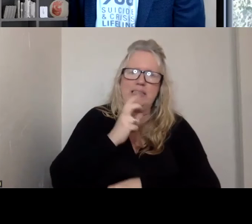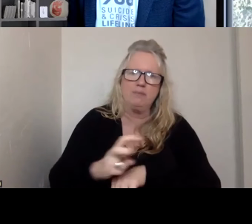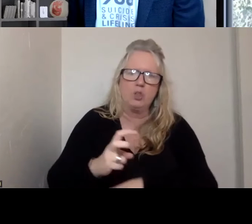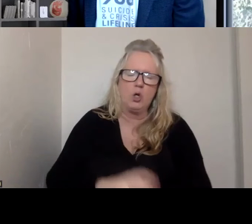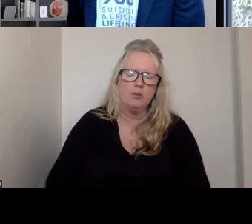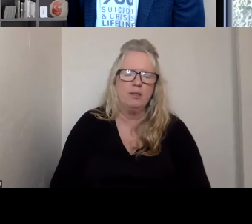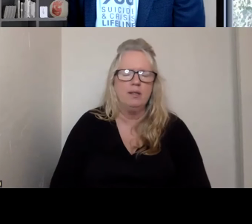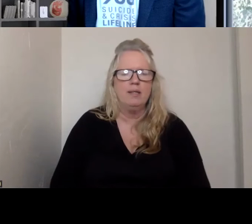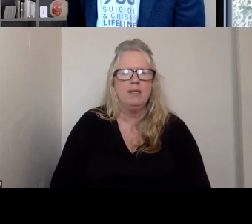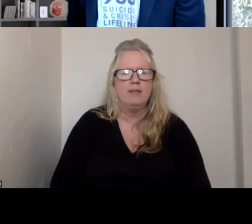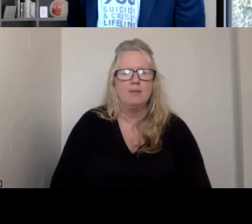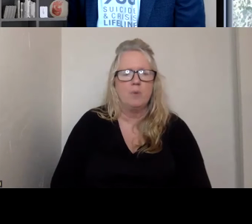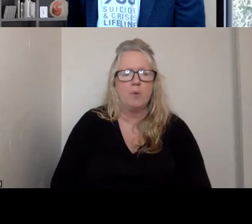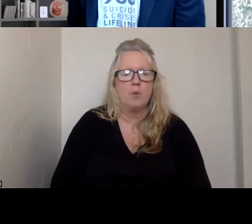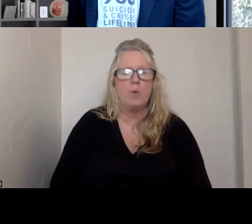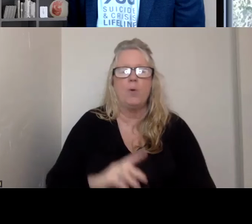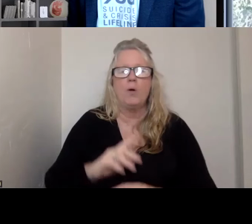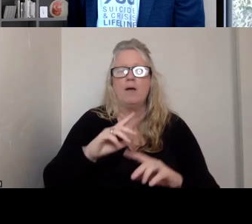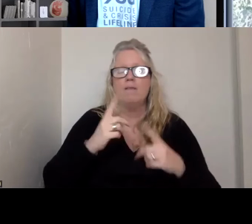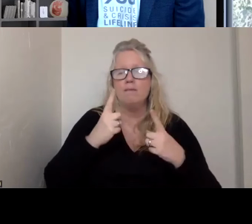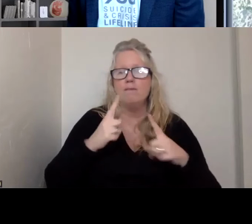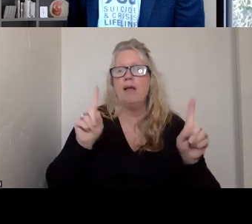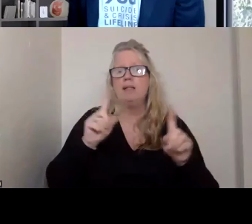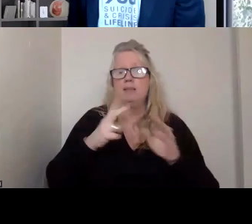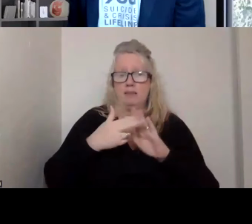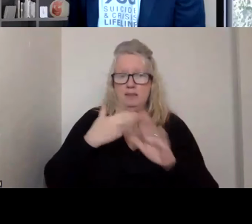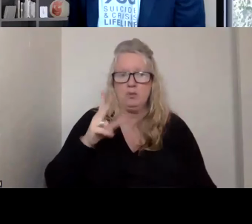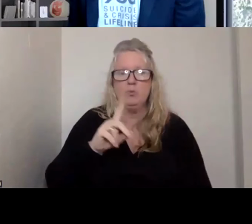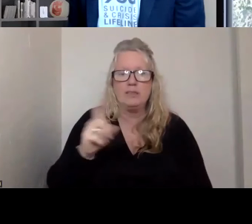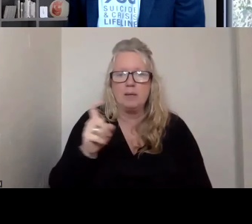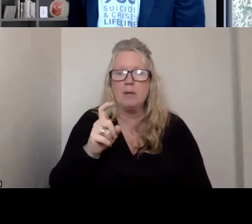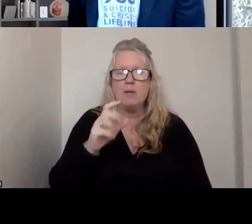ALSO, ONCE WE WERE FINALLY DIAGNOSED, ONE OF THE BIG THINGS OF